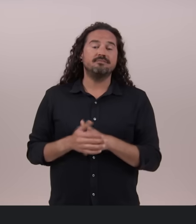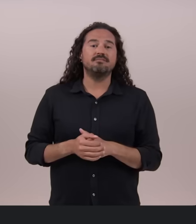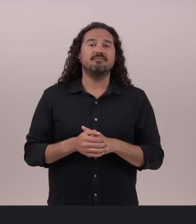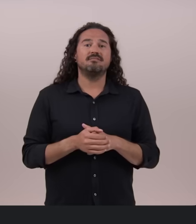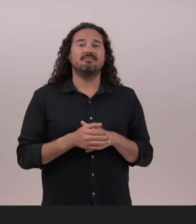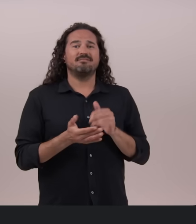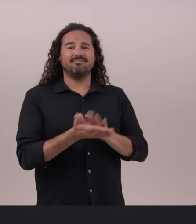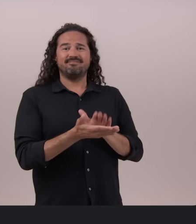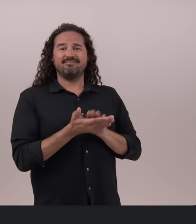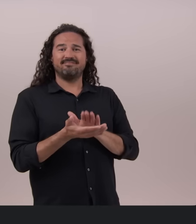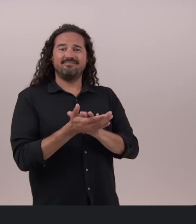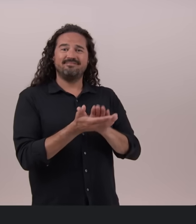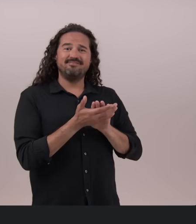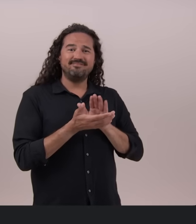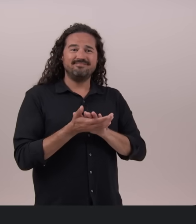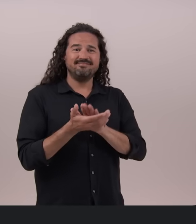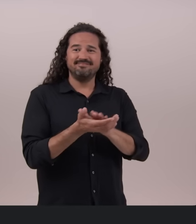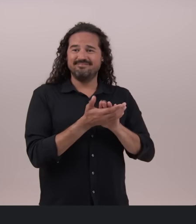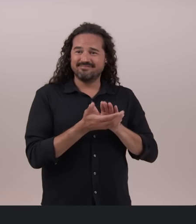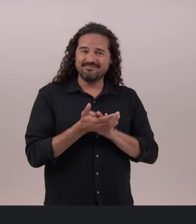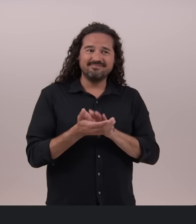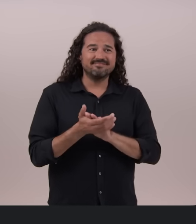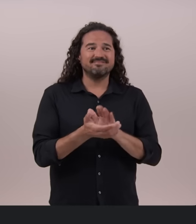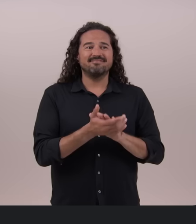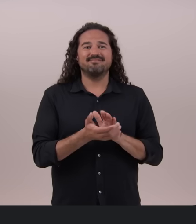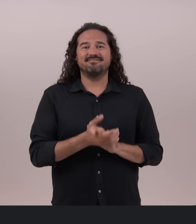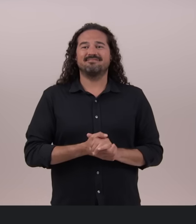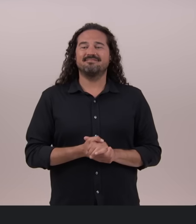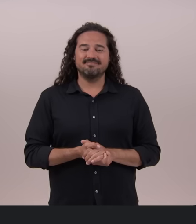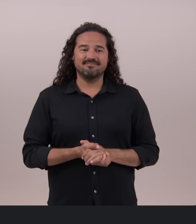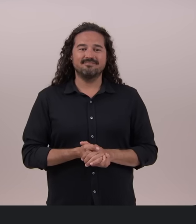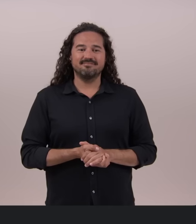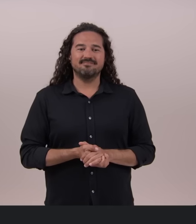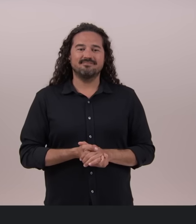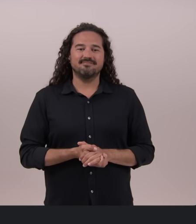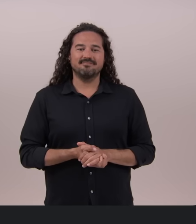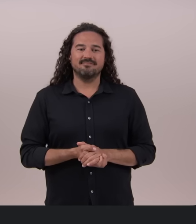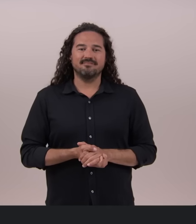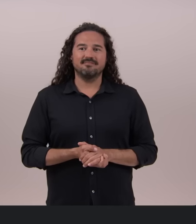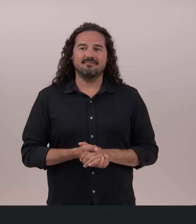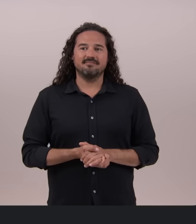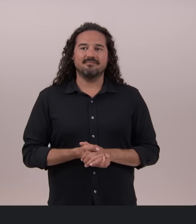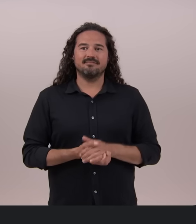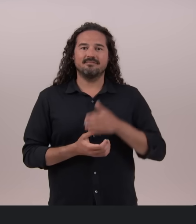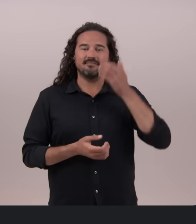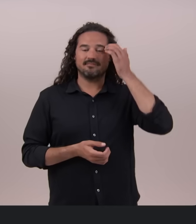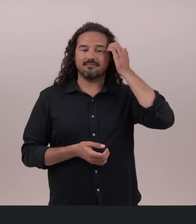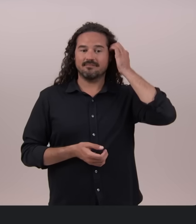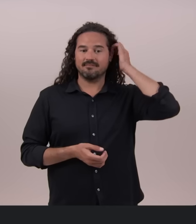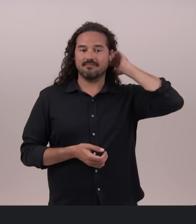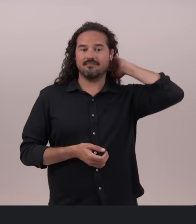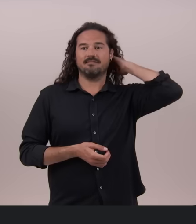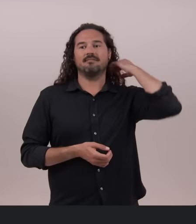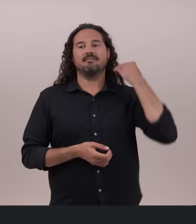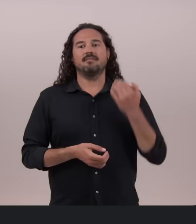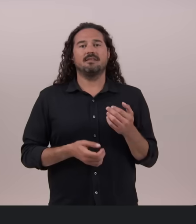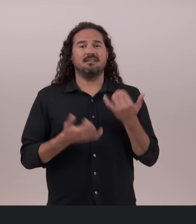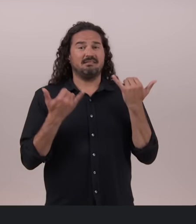We're just scratching the surface